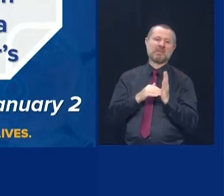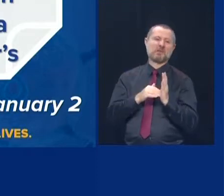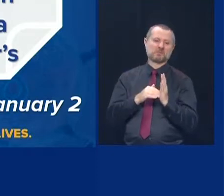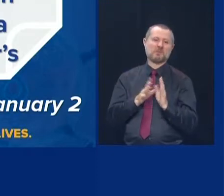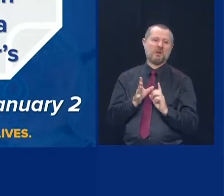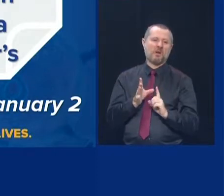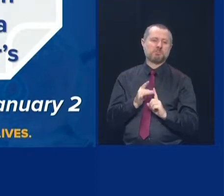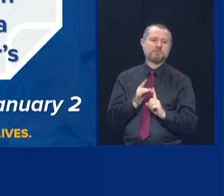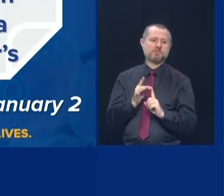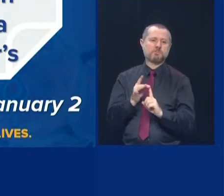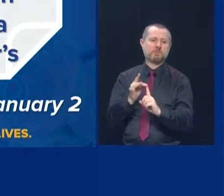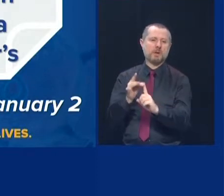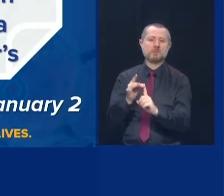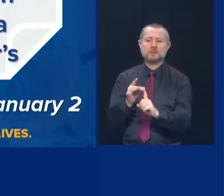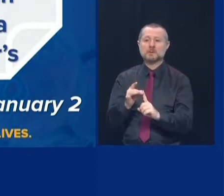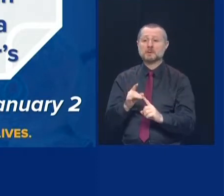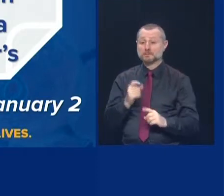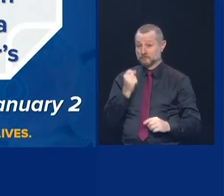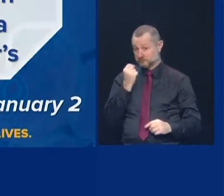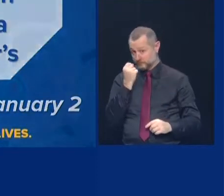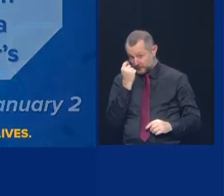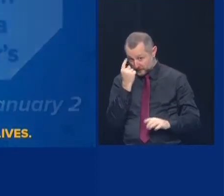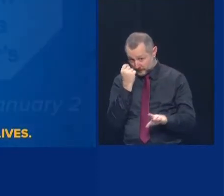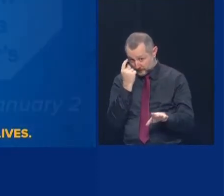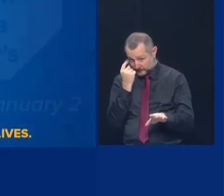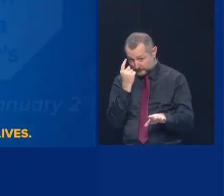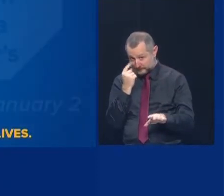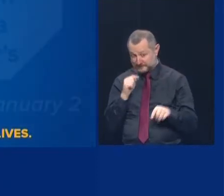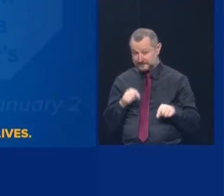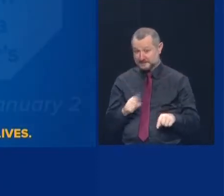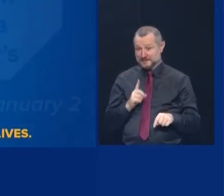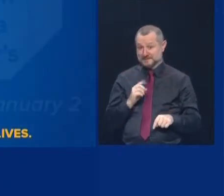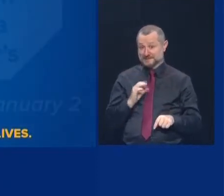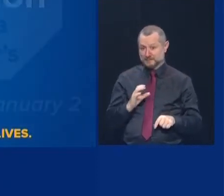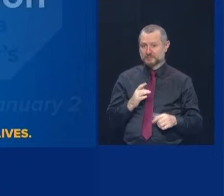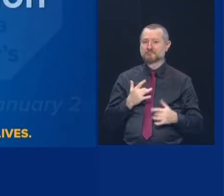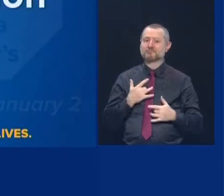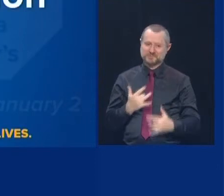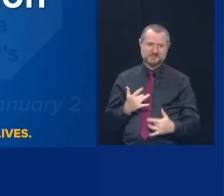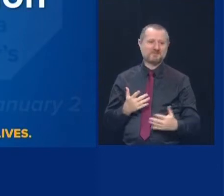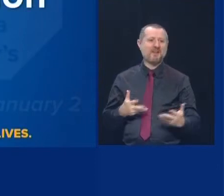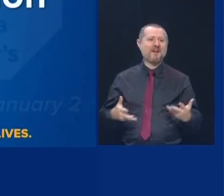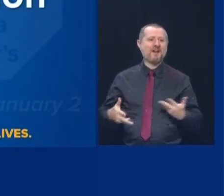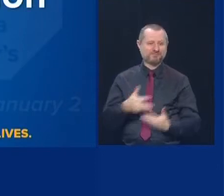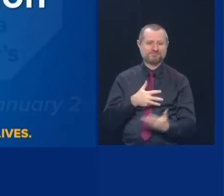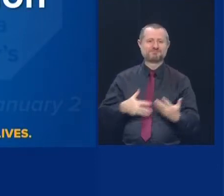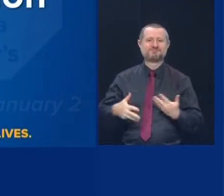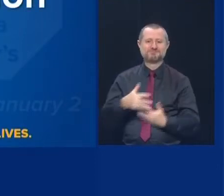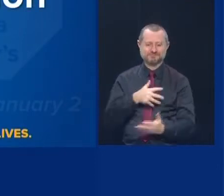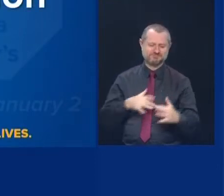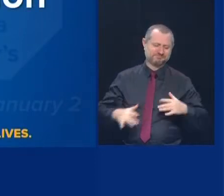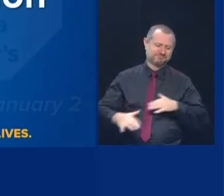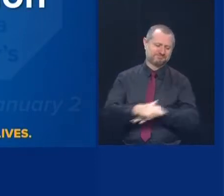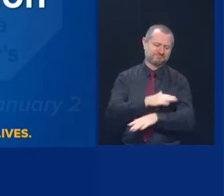PERIOD OF THE YEAR. GO UP TO 6,000 CASES IF YOU DON'T GET IT DOWN.